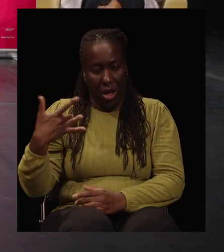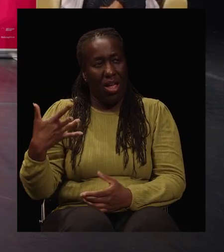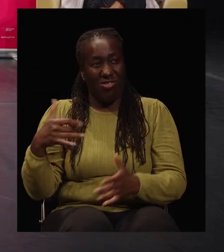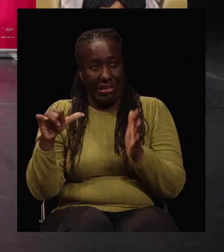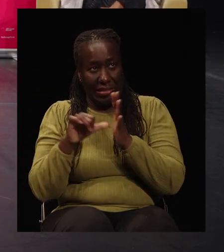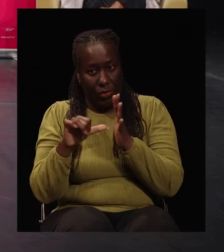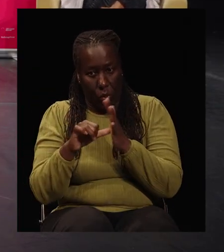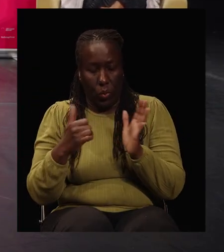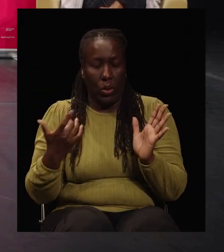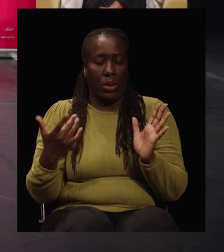'cause I feel like I can be